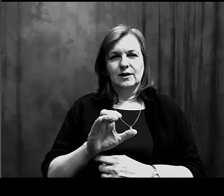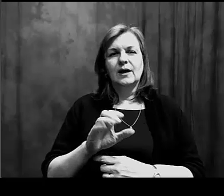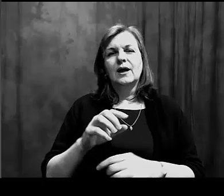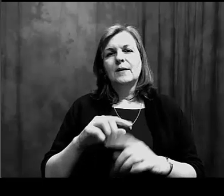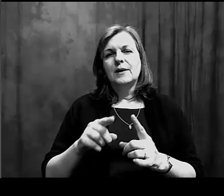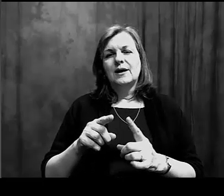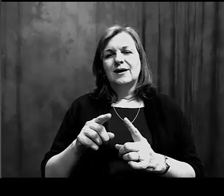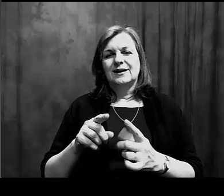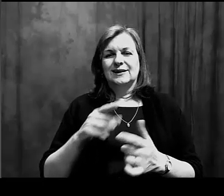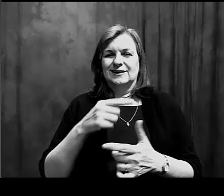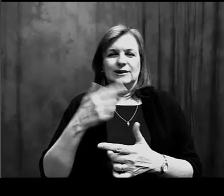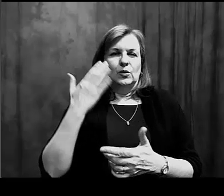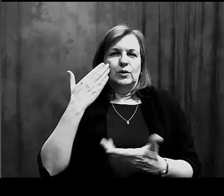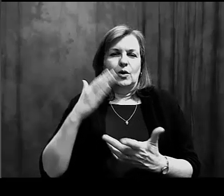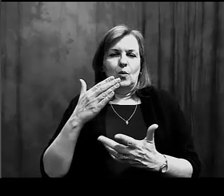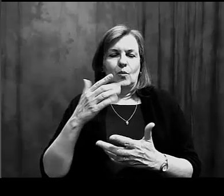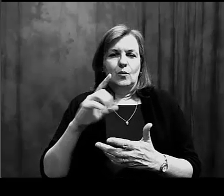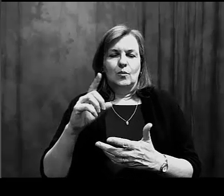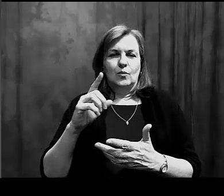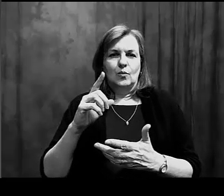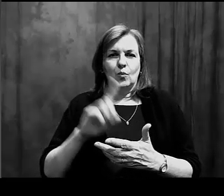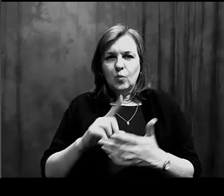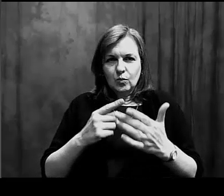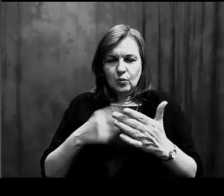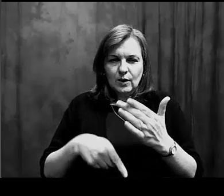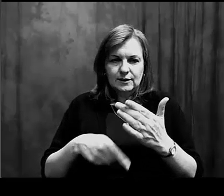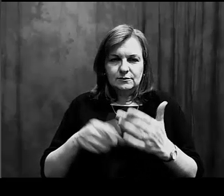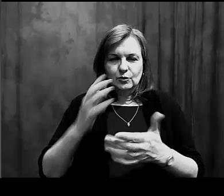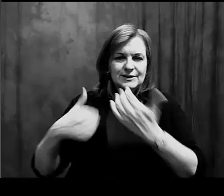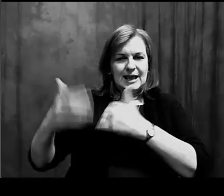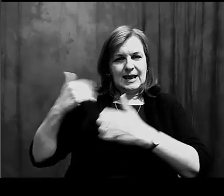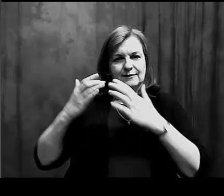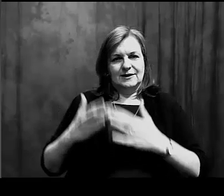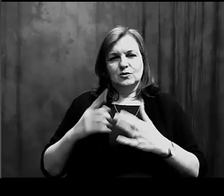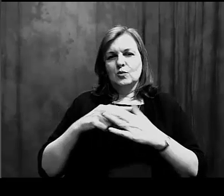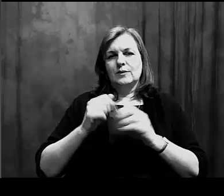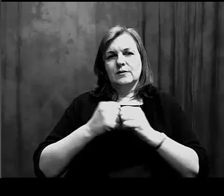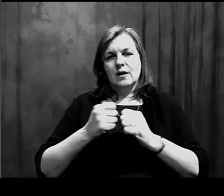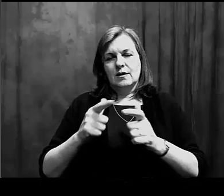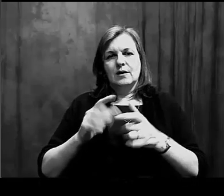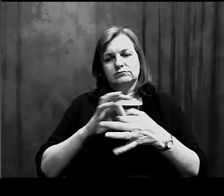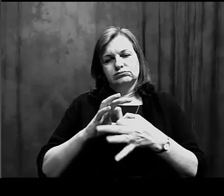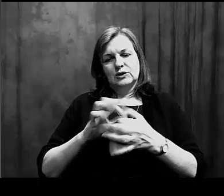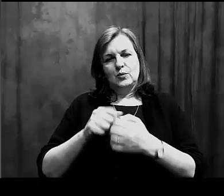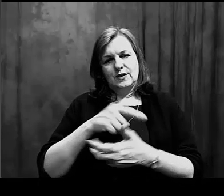what we don't have a good handle on is the universal ancestor we know it was single cell